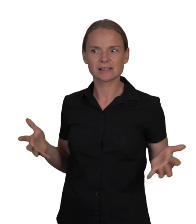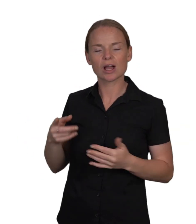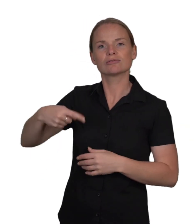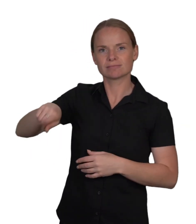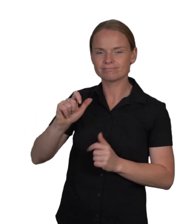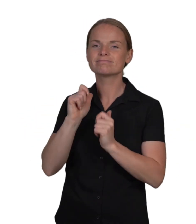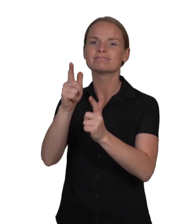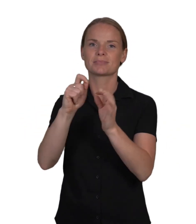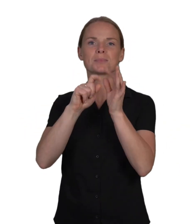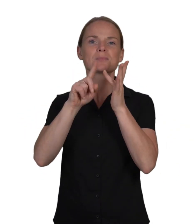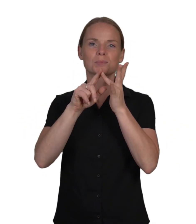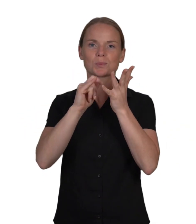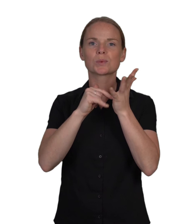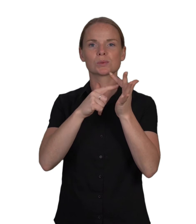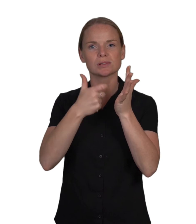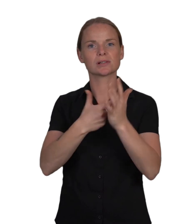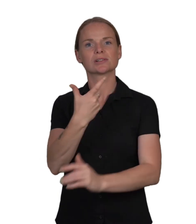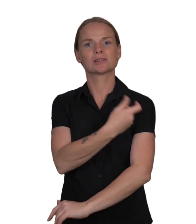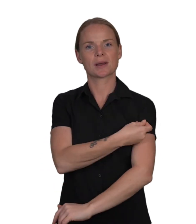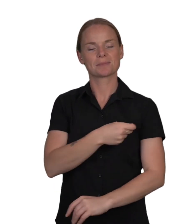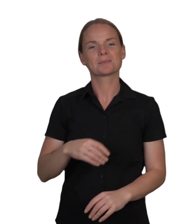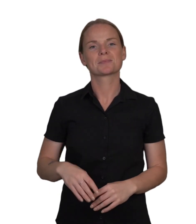3 or more months ago are recommended to have a booster dose.